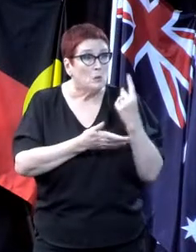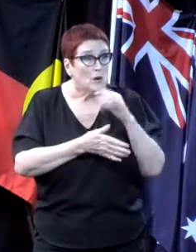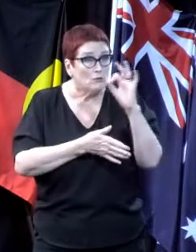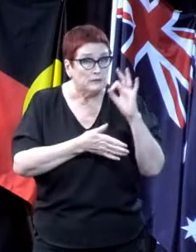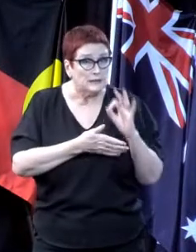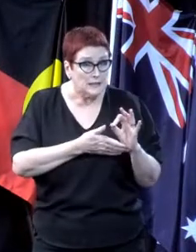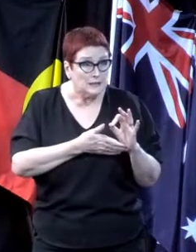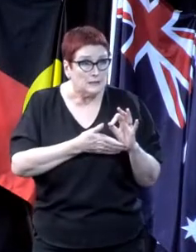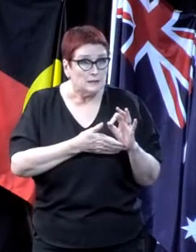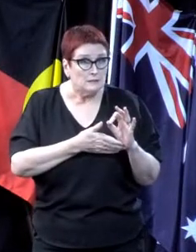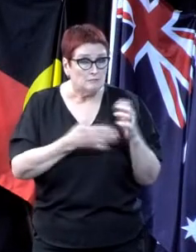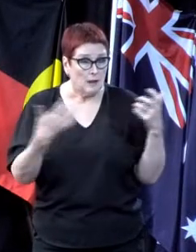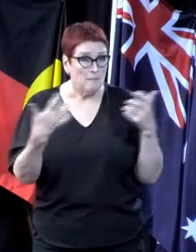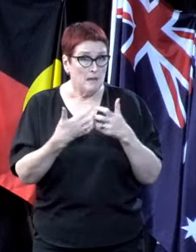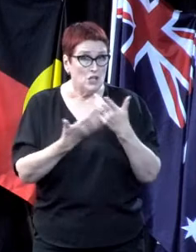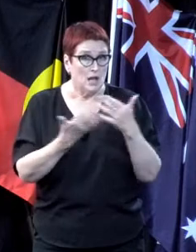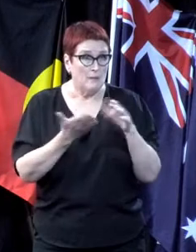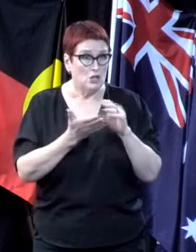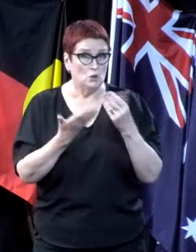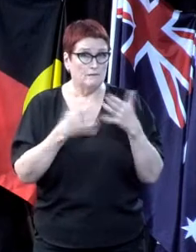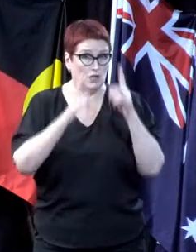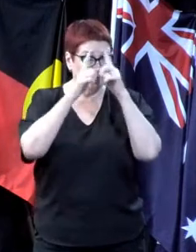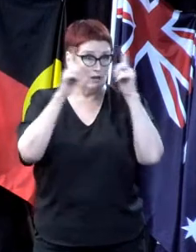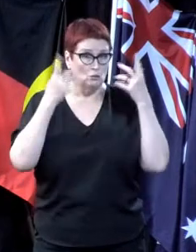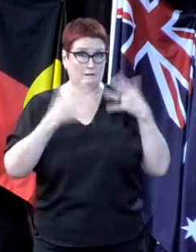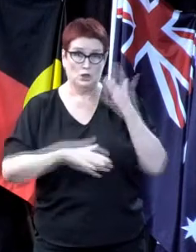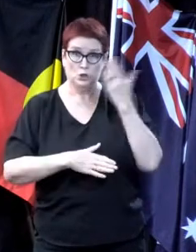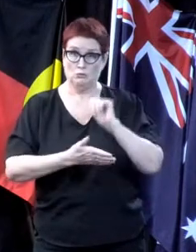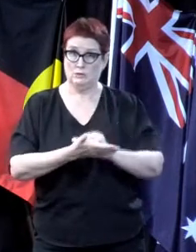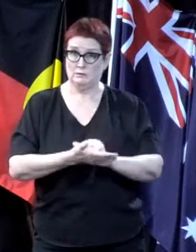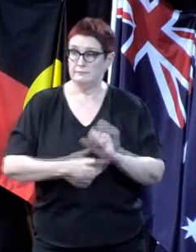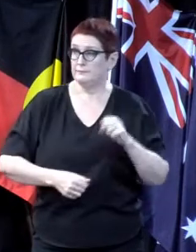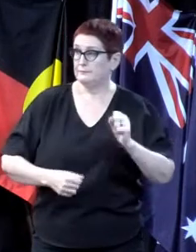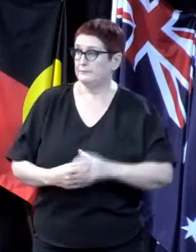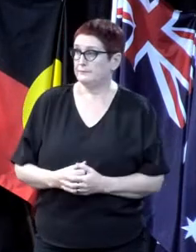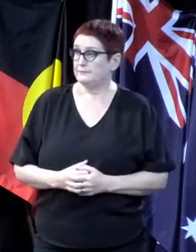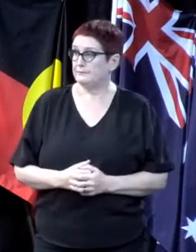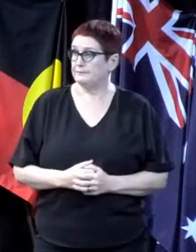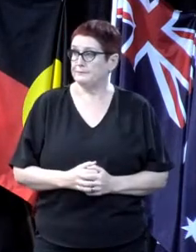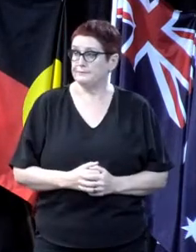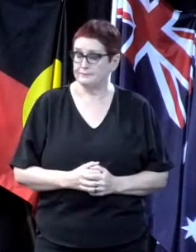who graduated. Oh, yes, yes. As it happens from your school in that year.